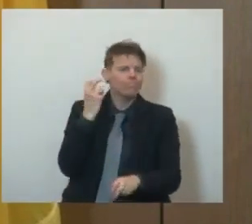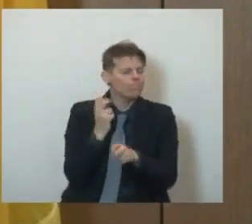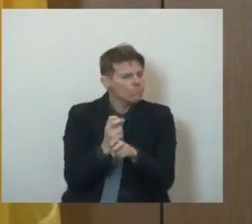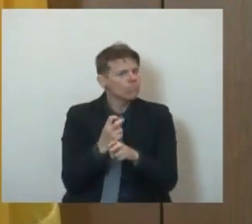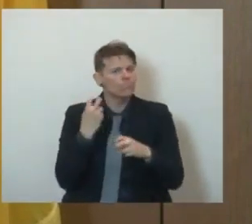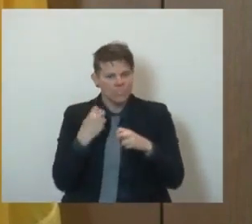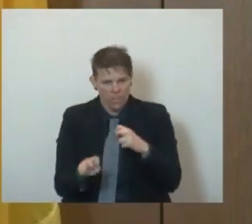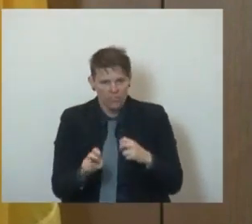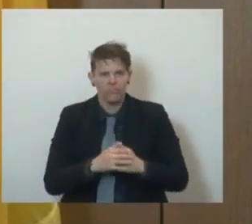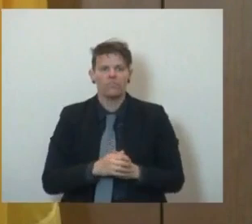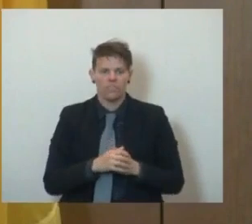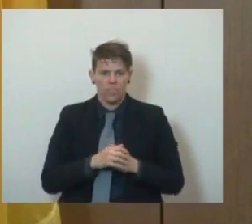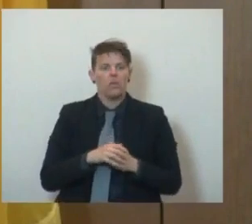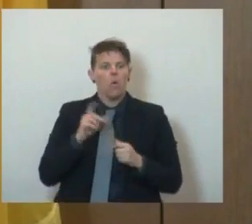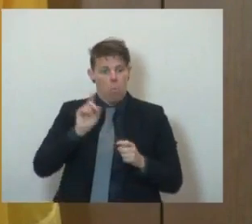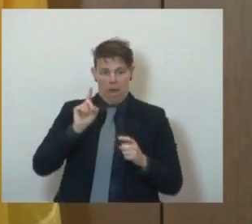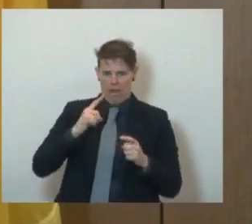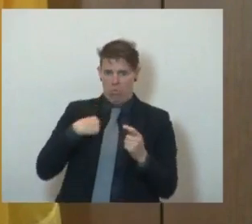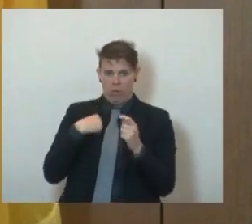WELL, THAT’S HARD BUT EASY TO MANAGE NOW.